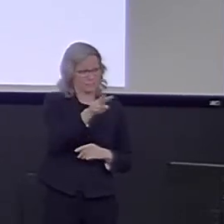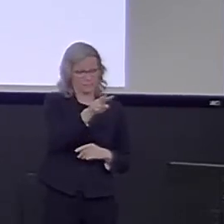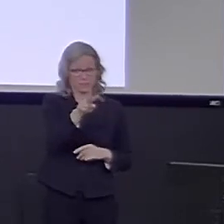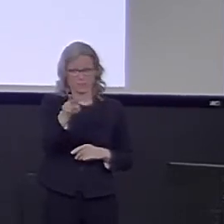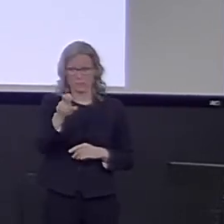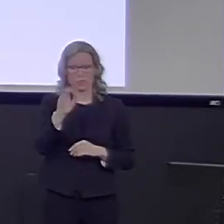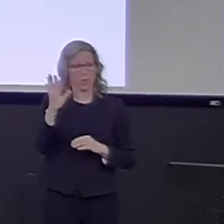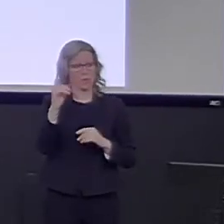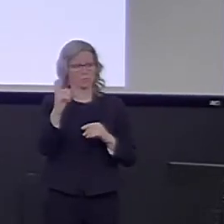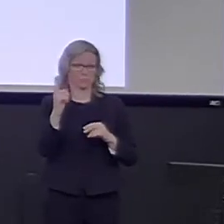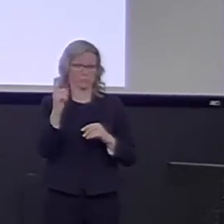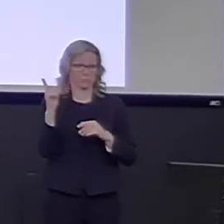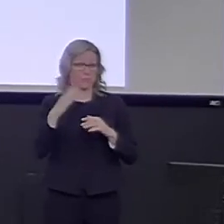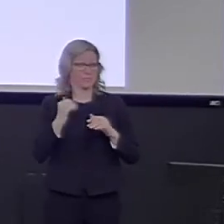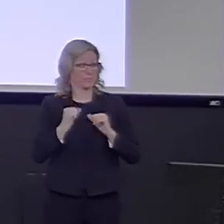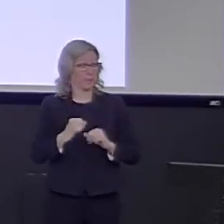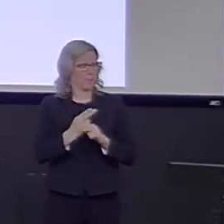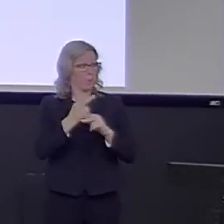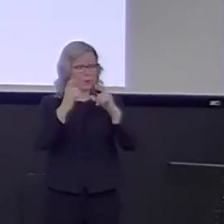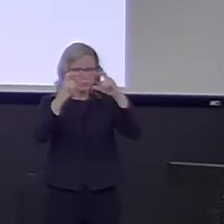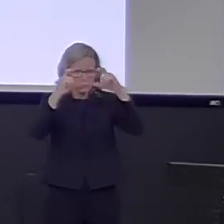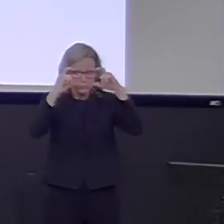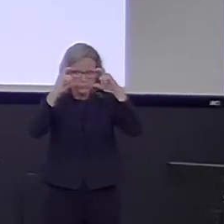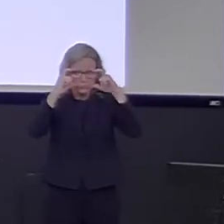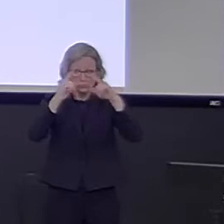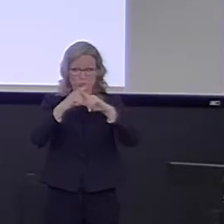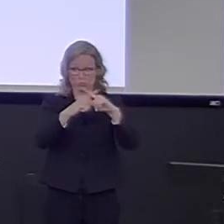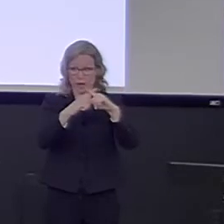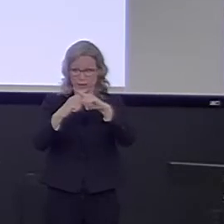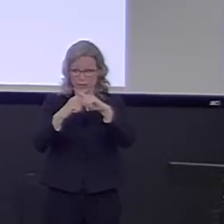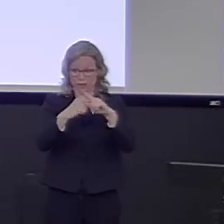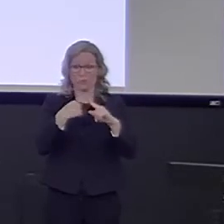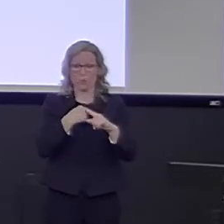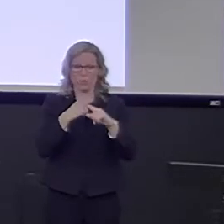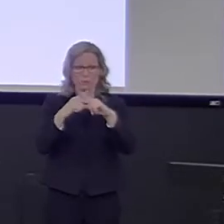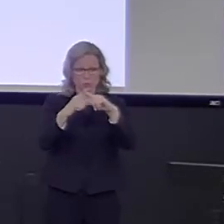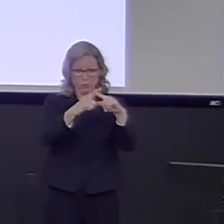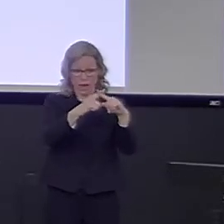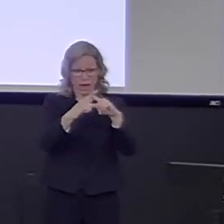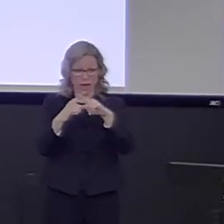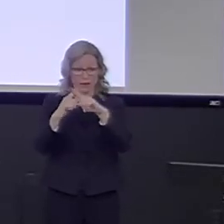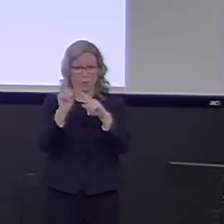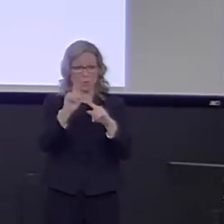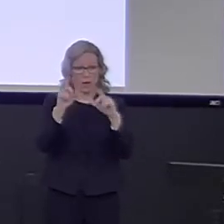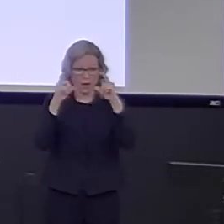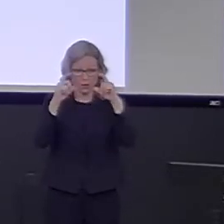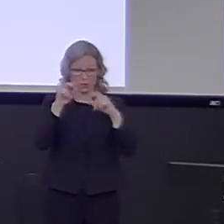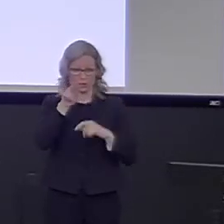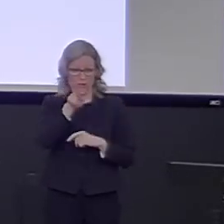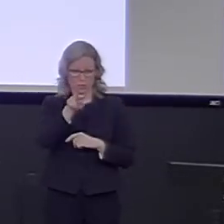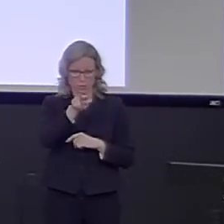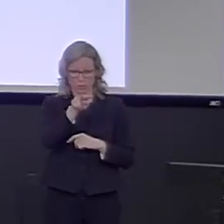eye tracking devices, and we were able to track their gaze for every single condition.